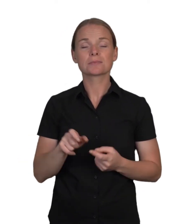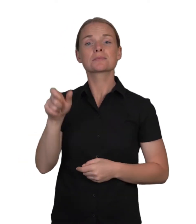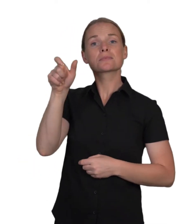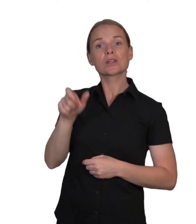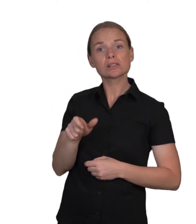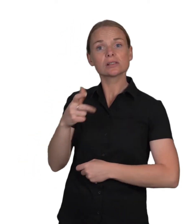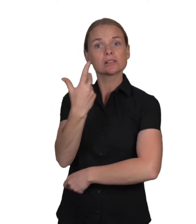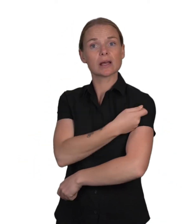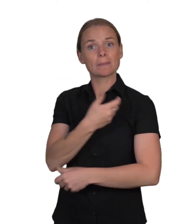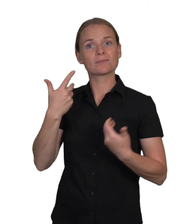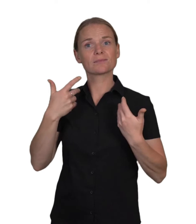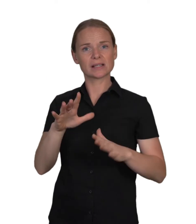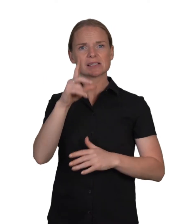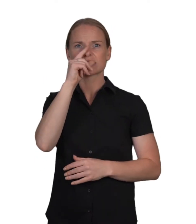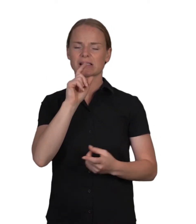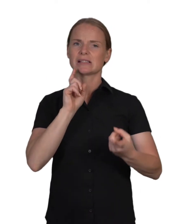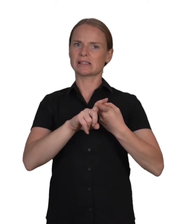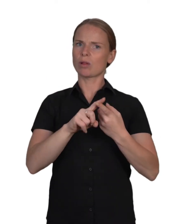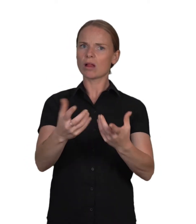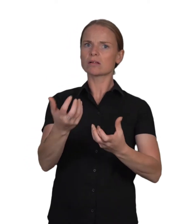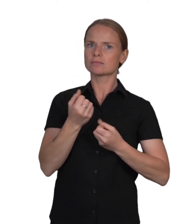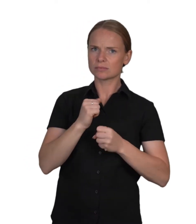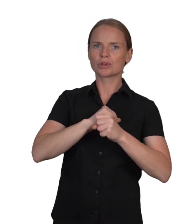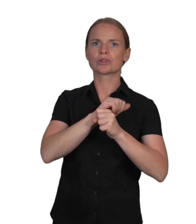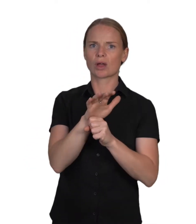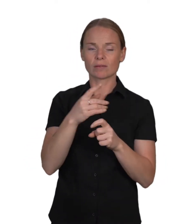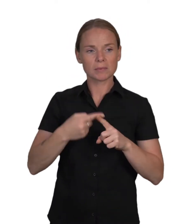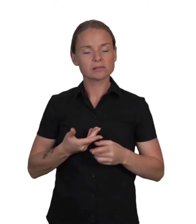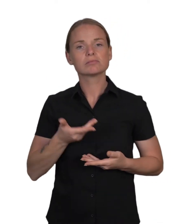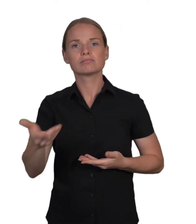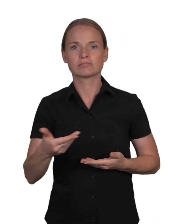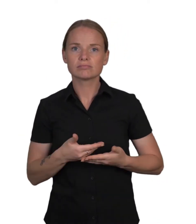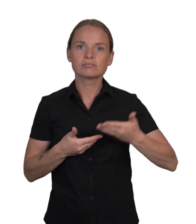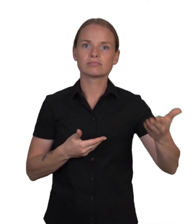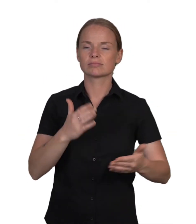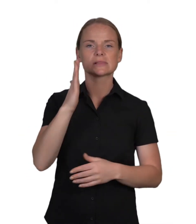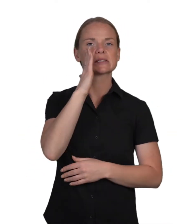SARS-CoV-2 could potentially still infect a vaccinated person.